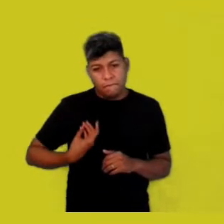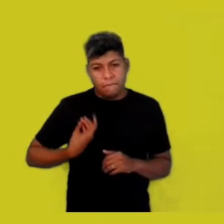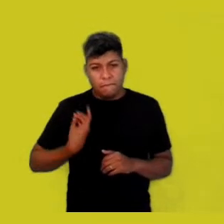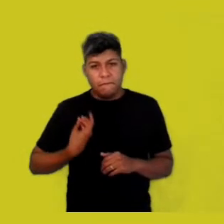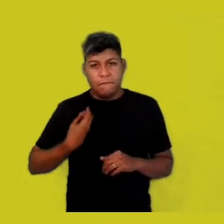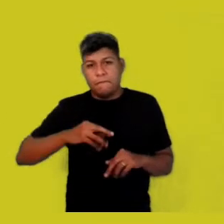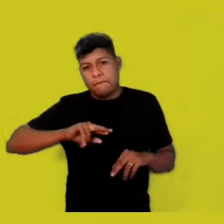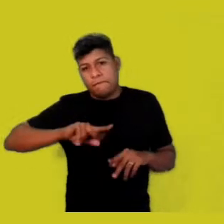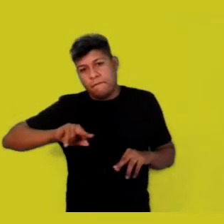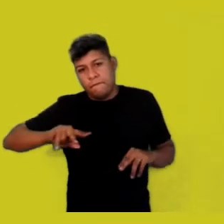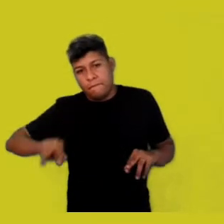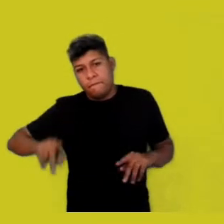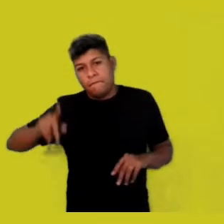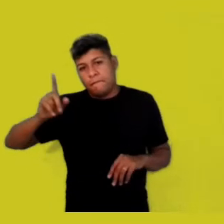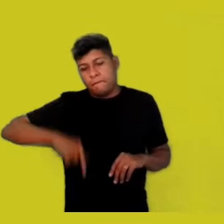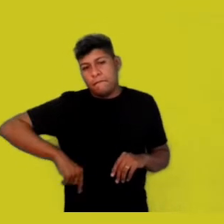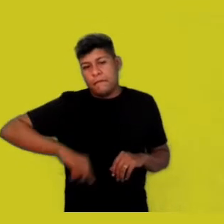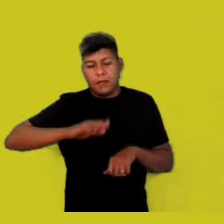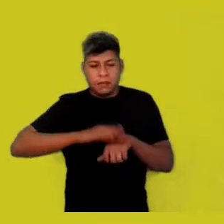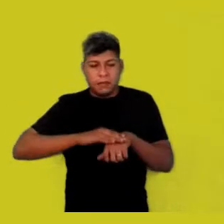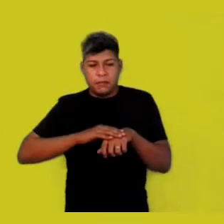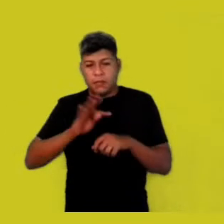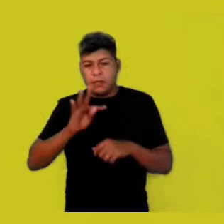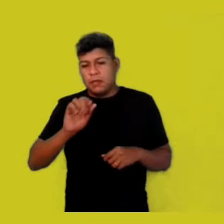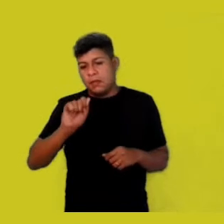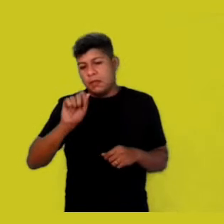and this density isn’t ethical,